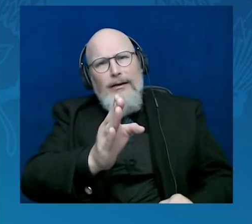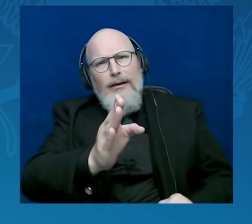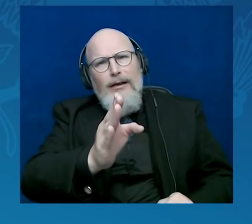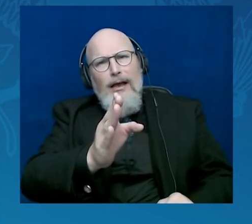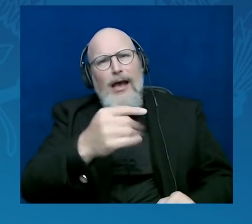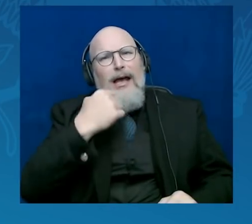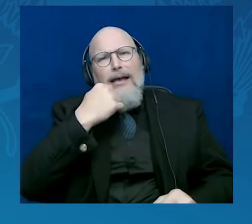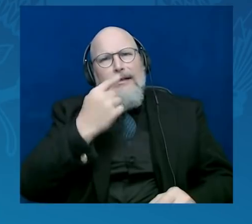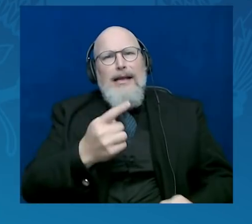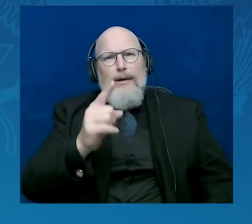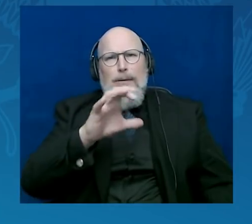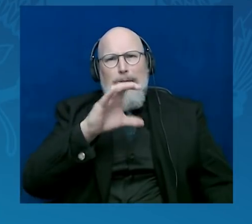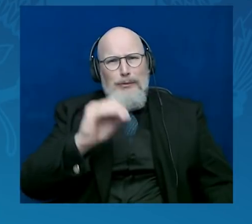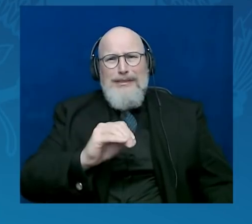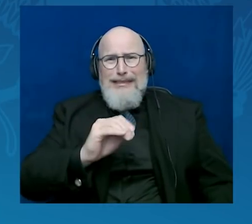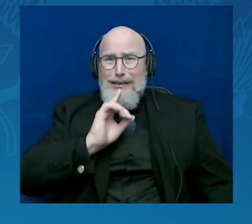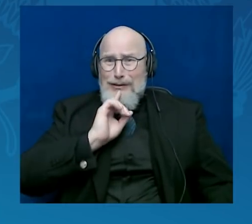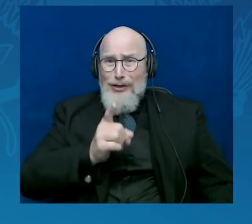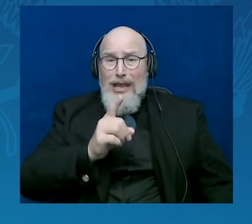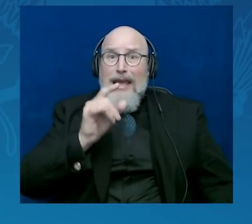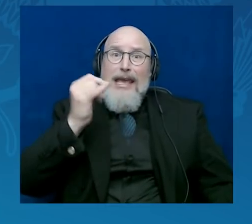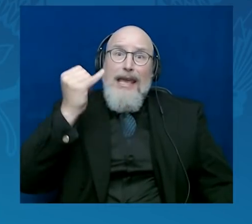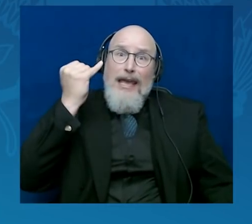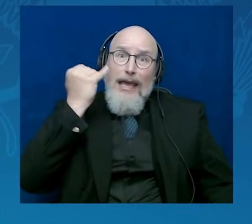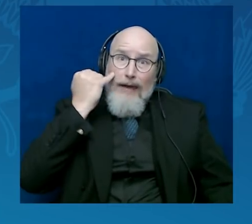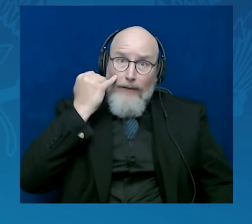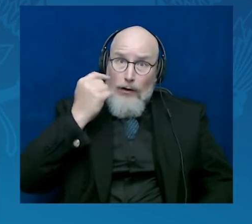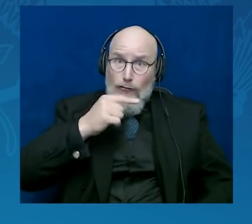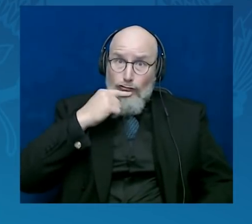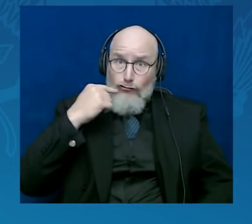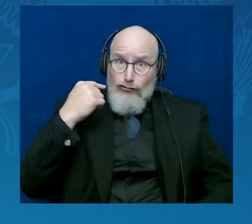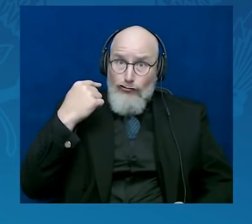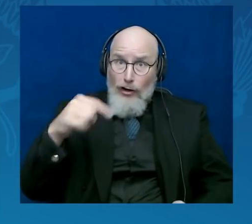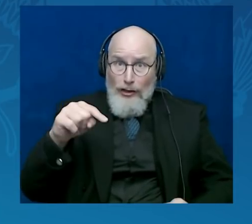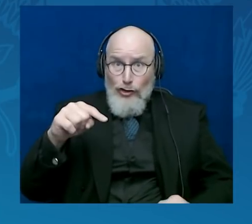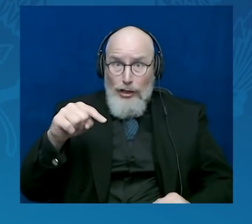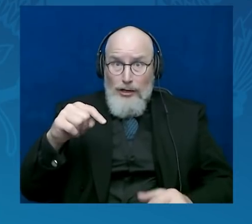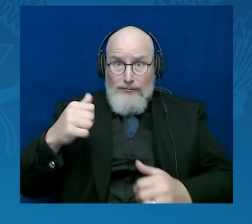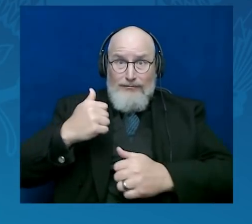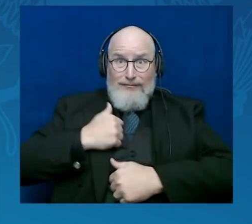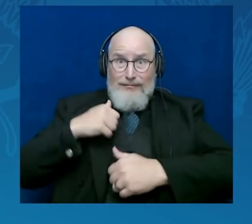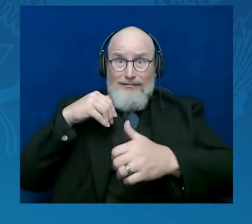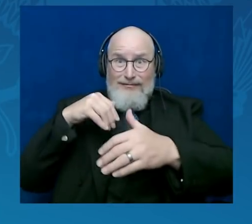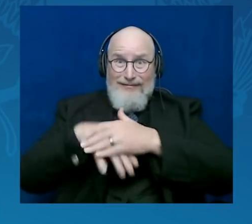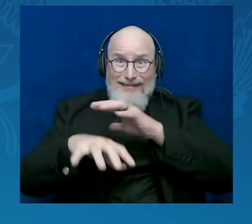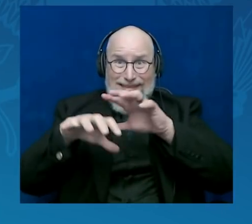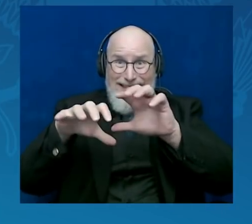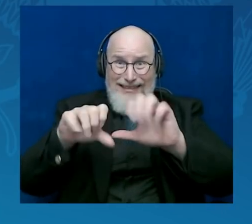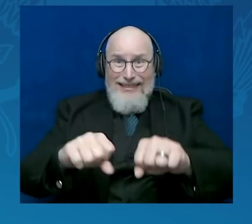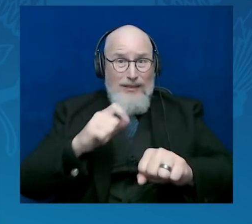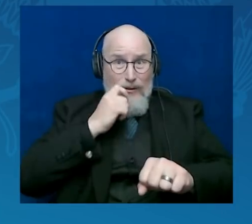If Russia further invades Ukraine, the United States, together with our Allies and partners,